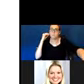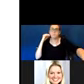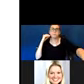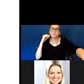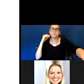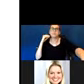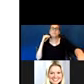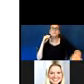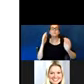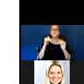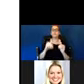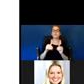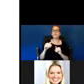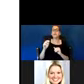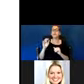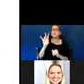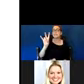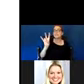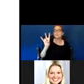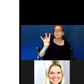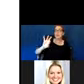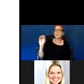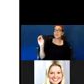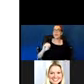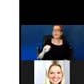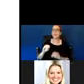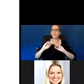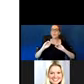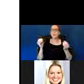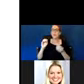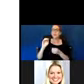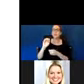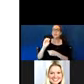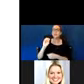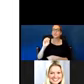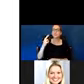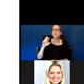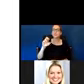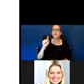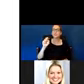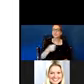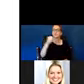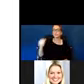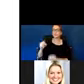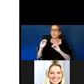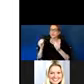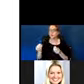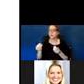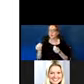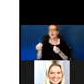And this is a huge percentage of unsheltered people compared to other counties in the country.